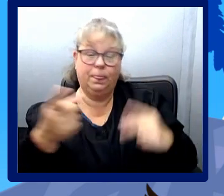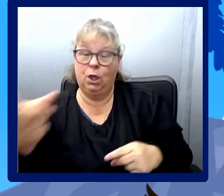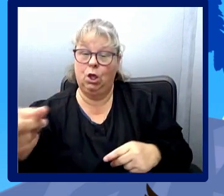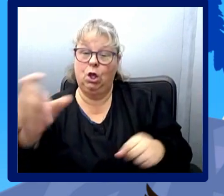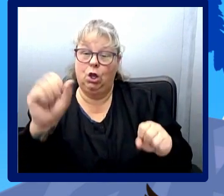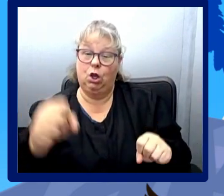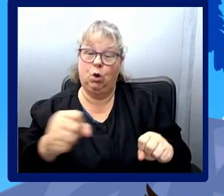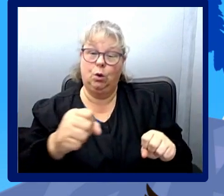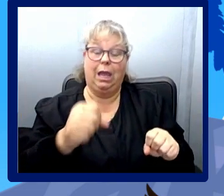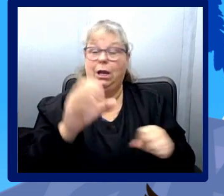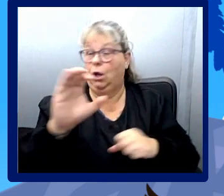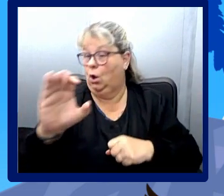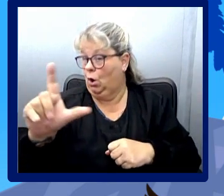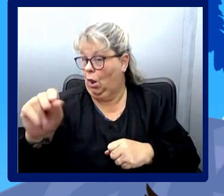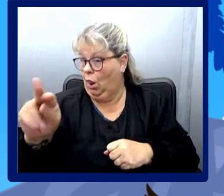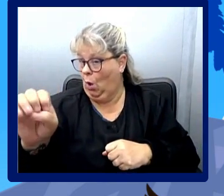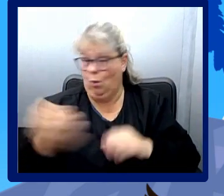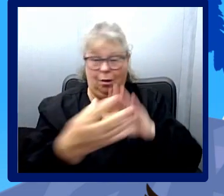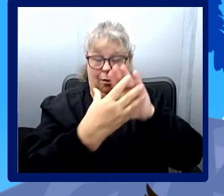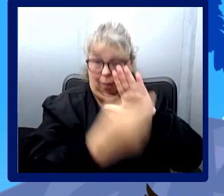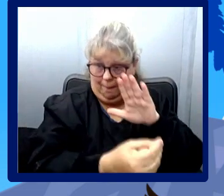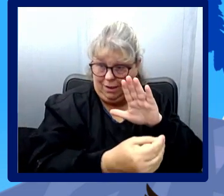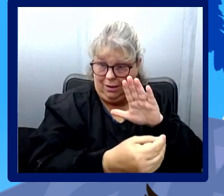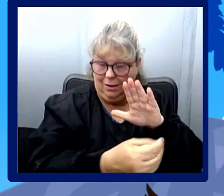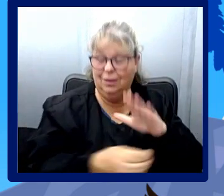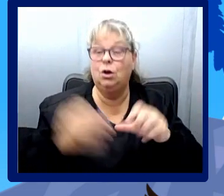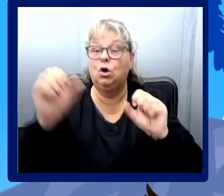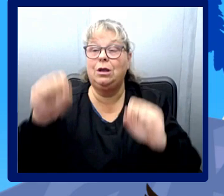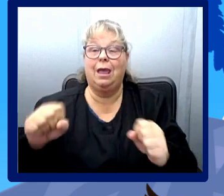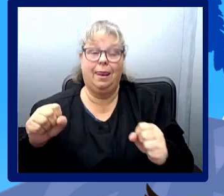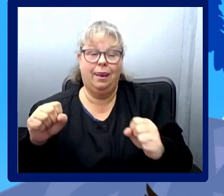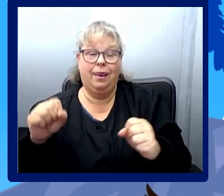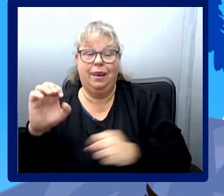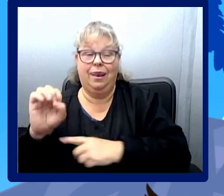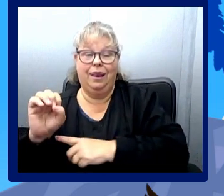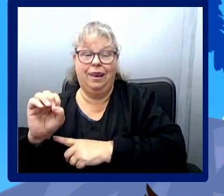But when you are, and you know that you have a solid node all set up,